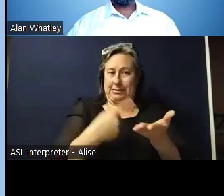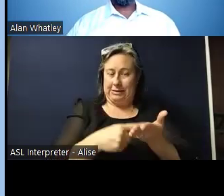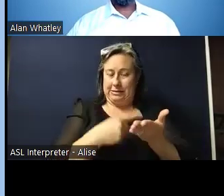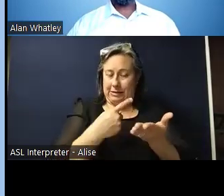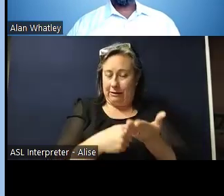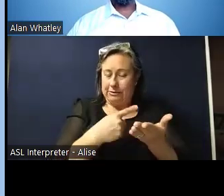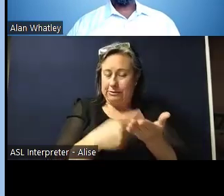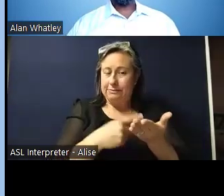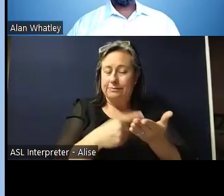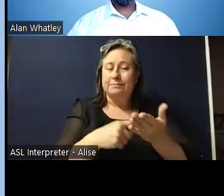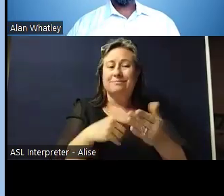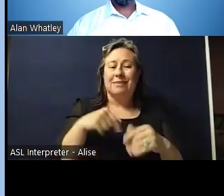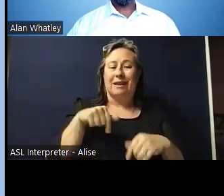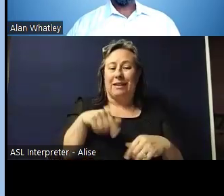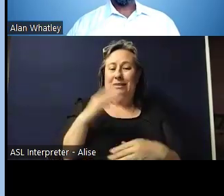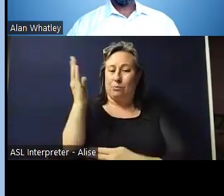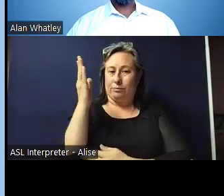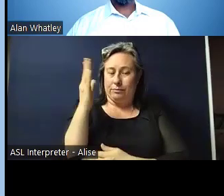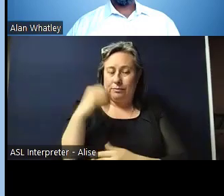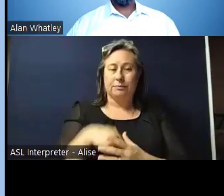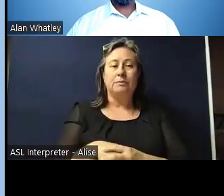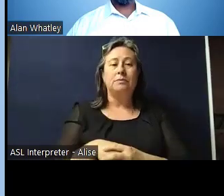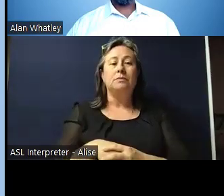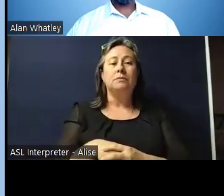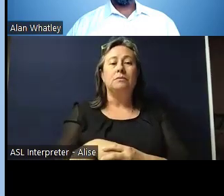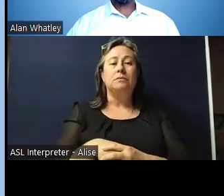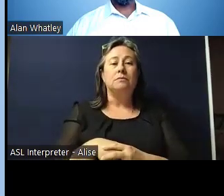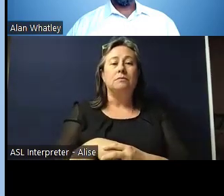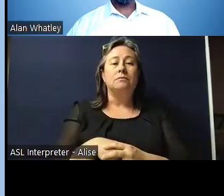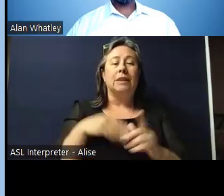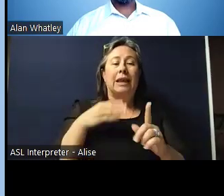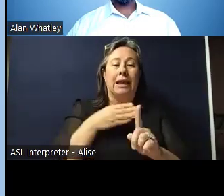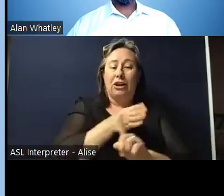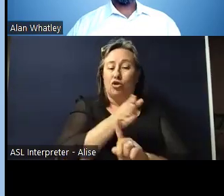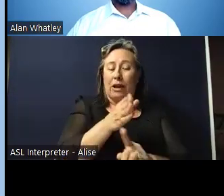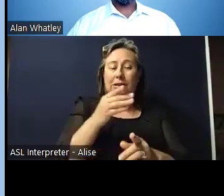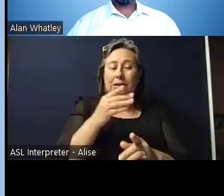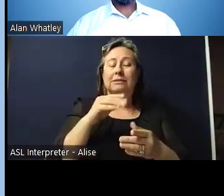in the presentation today, the indirect expense rate for foreign recipients